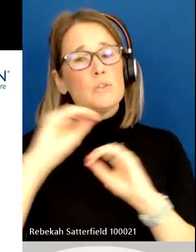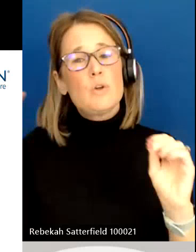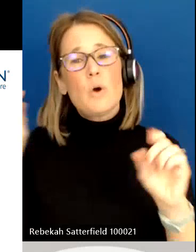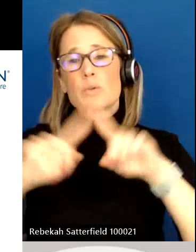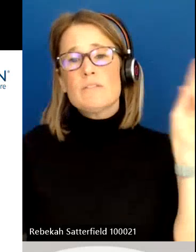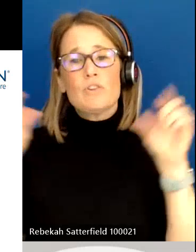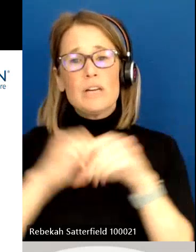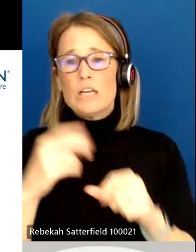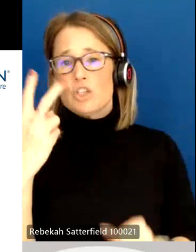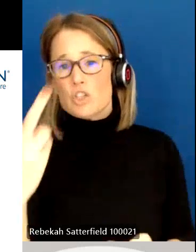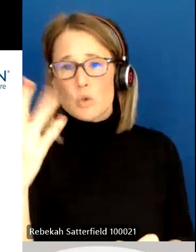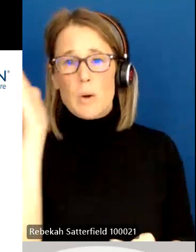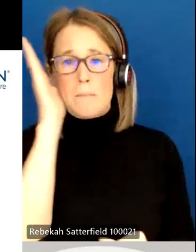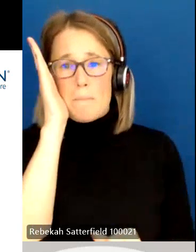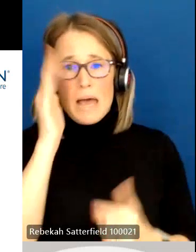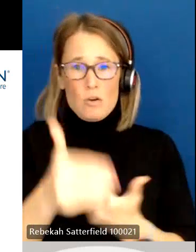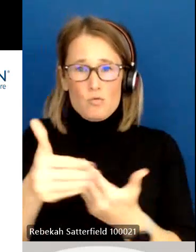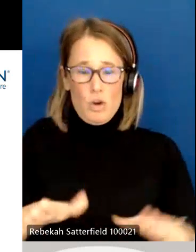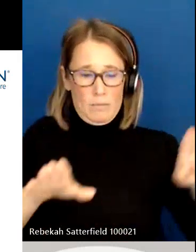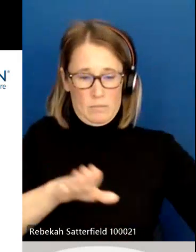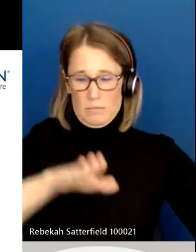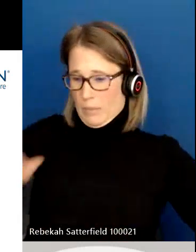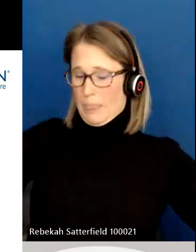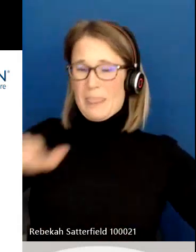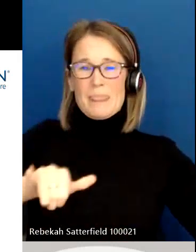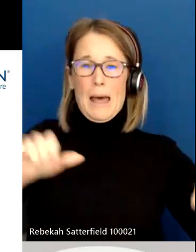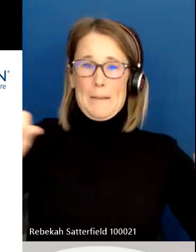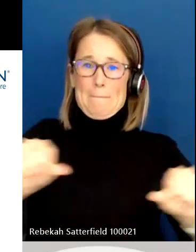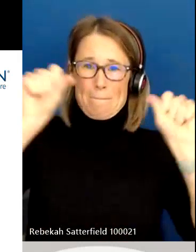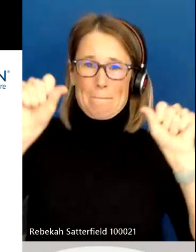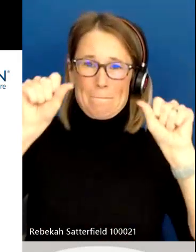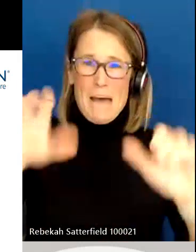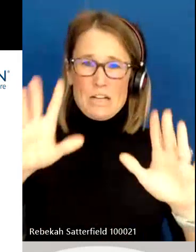room that little magical curtain does not prevent the other patient from hearing your discussions